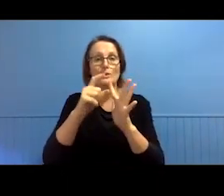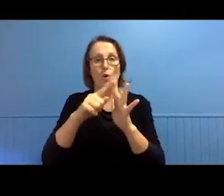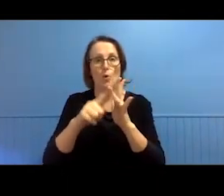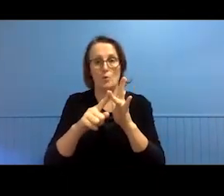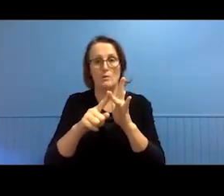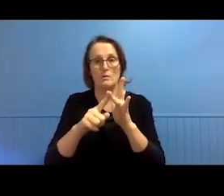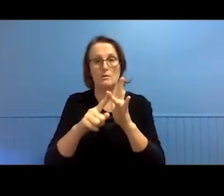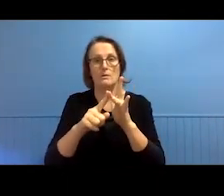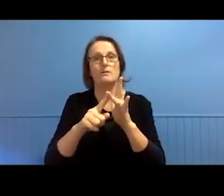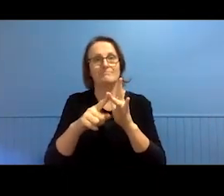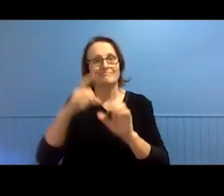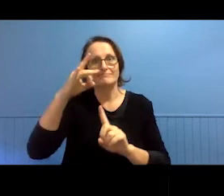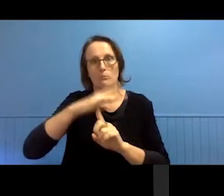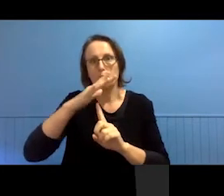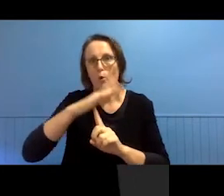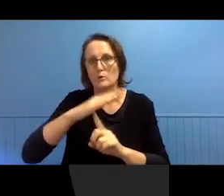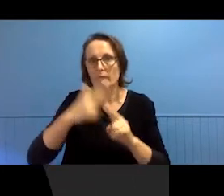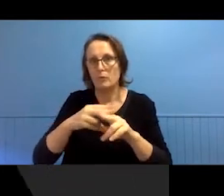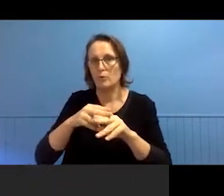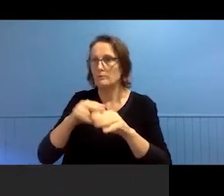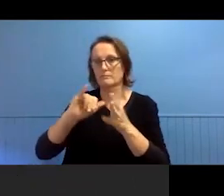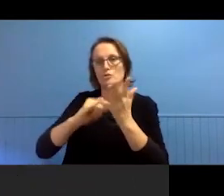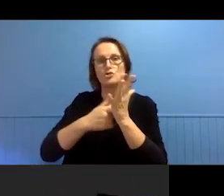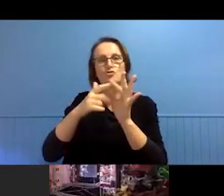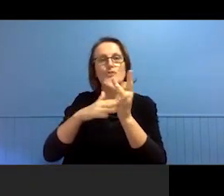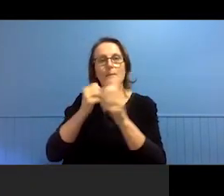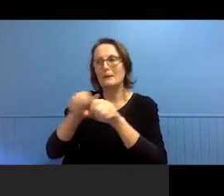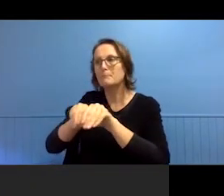Audio is such an important part of your stream as well and it's really,